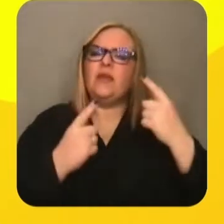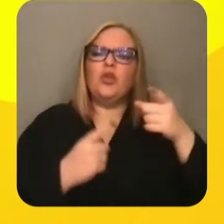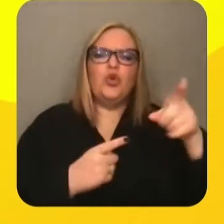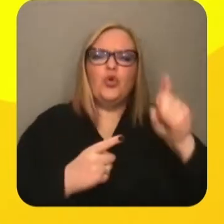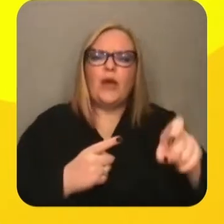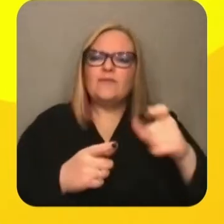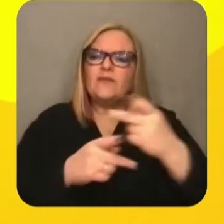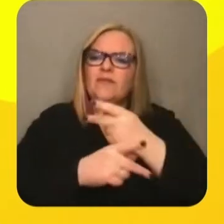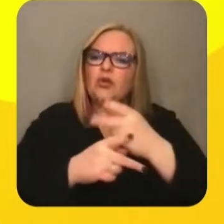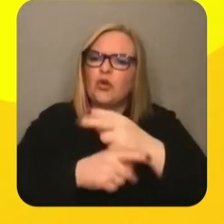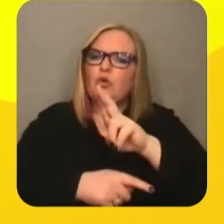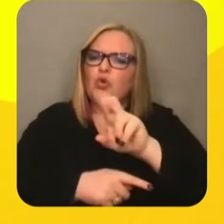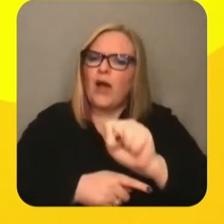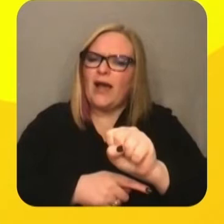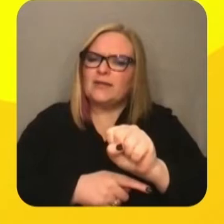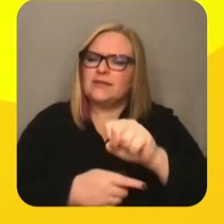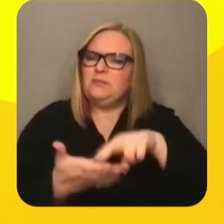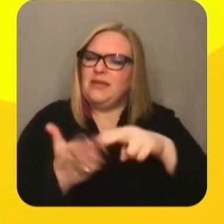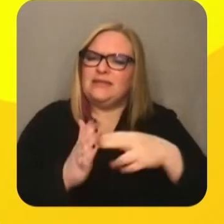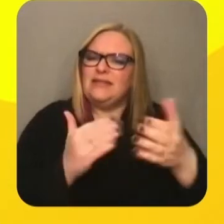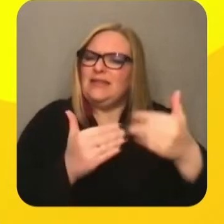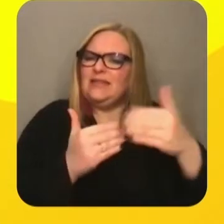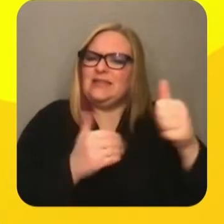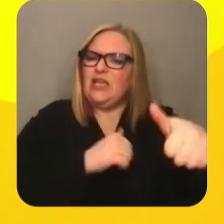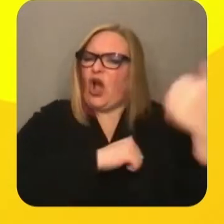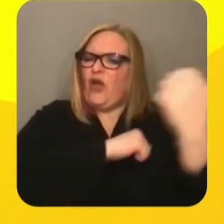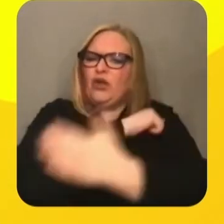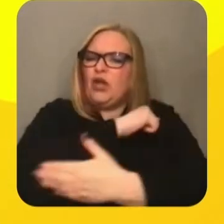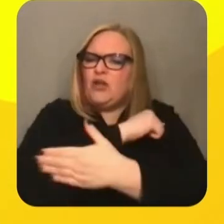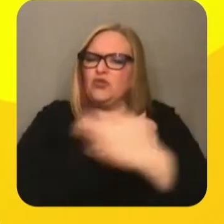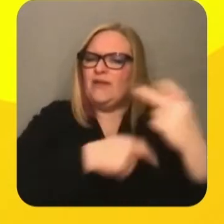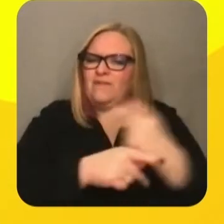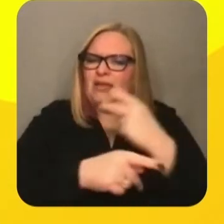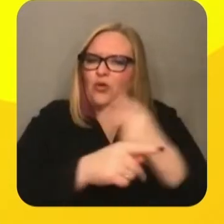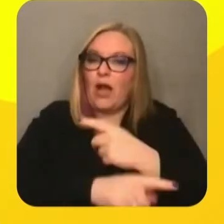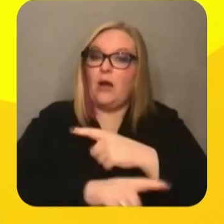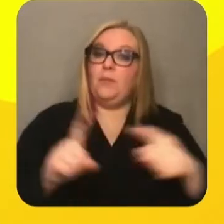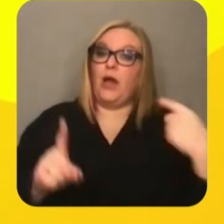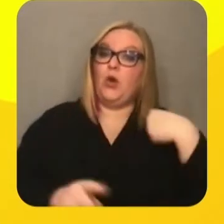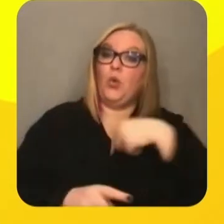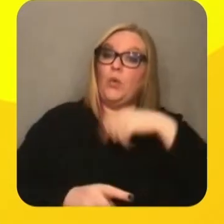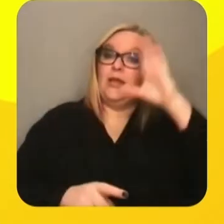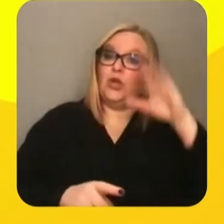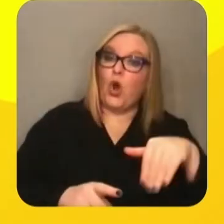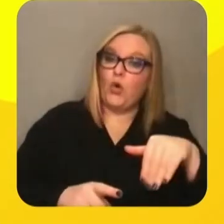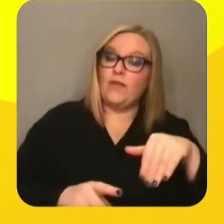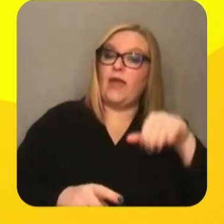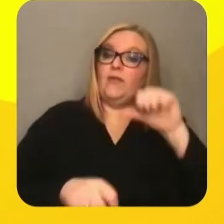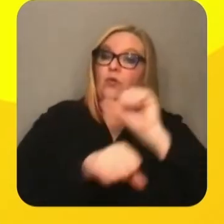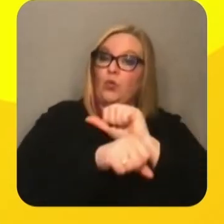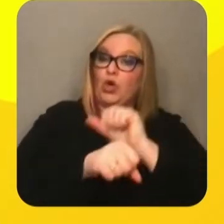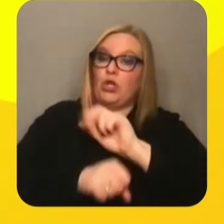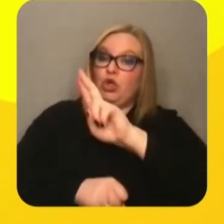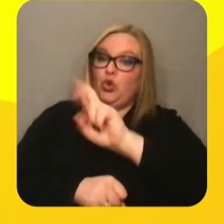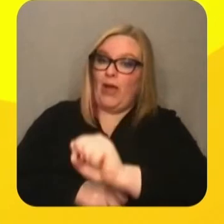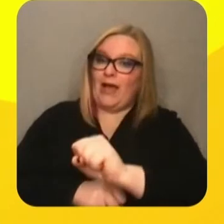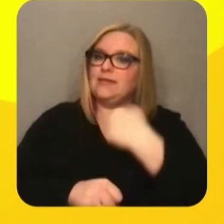So why can't you figure it outside the US? And a lot of us know that the genesis of the work in the US, we didn't figure it out. It was told to us.